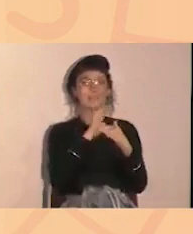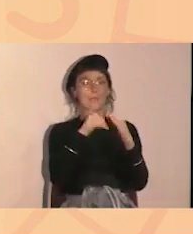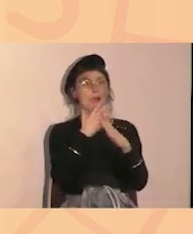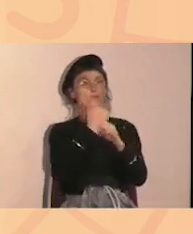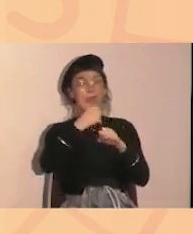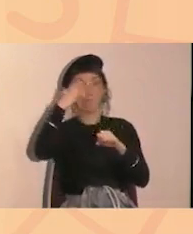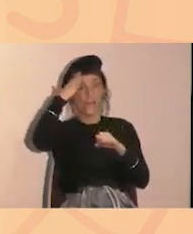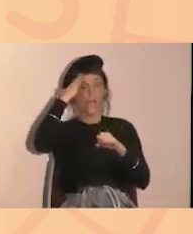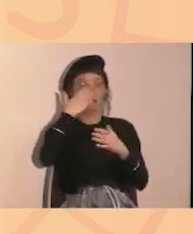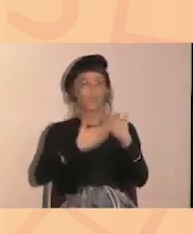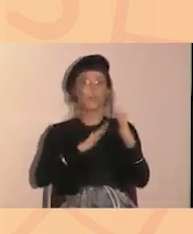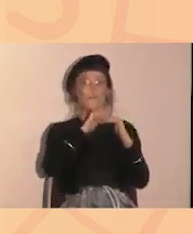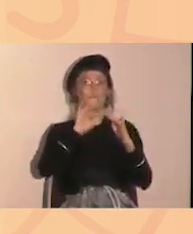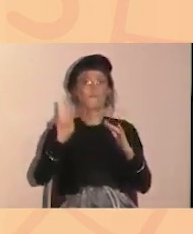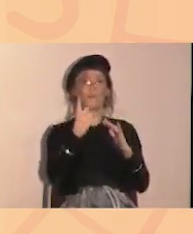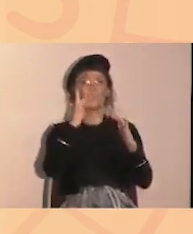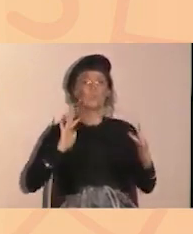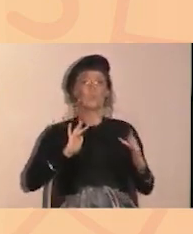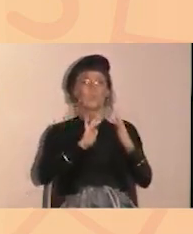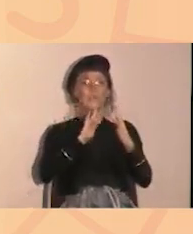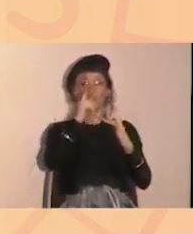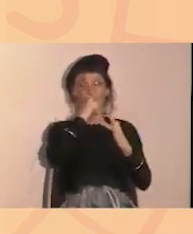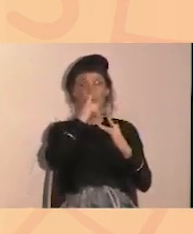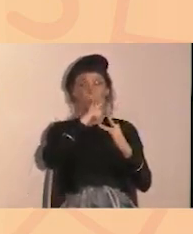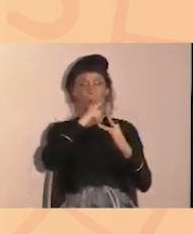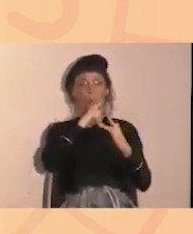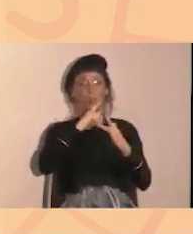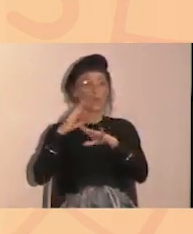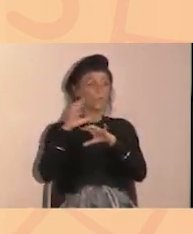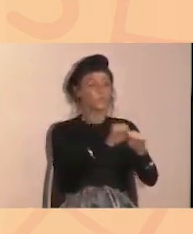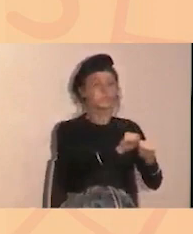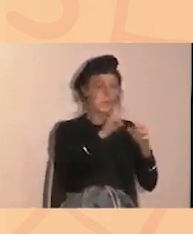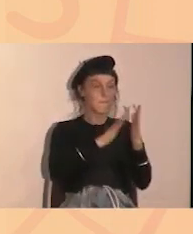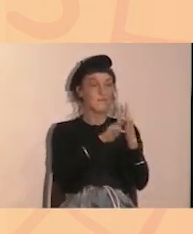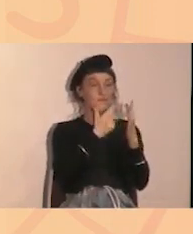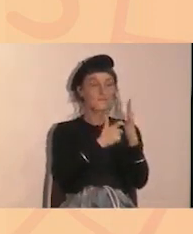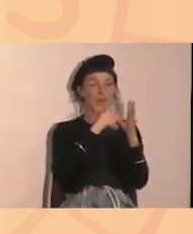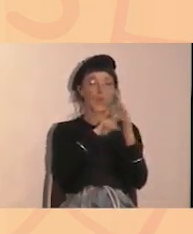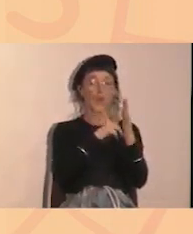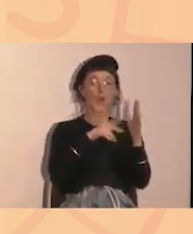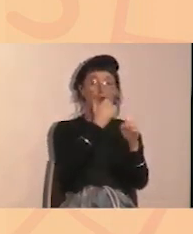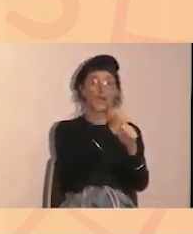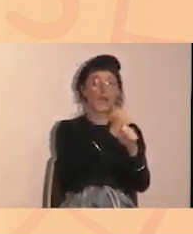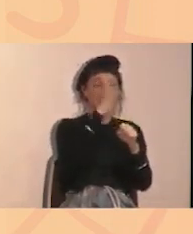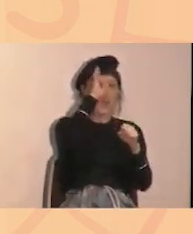first contact with people who invaded the Miriwoong Country, as well as the work of Damien Shen,